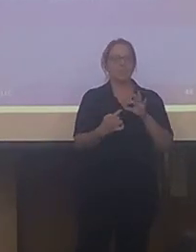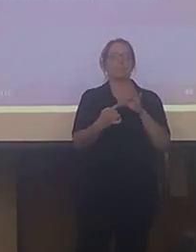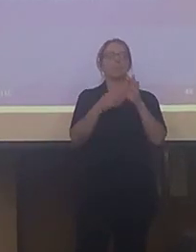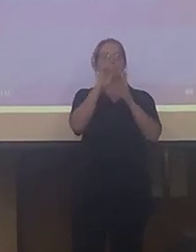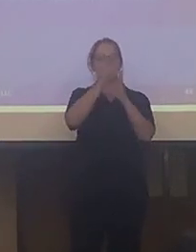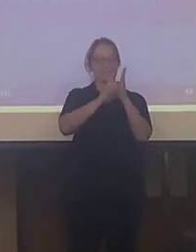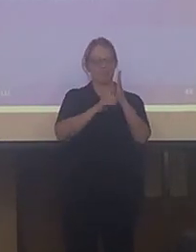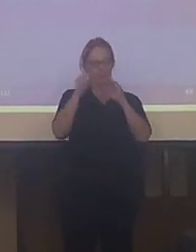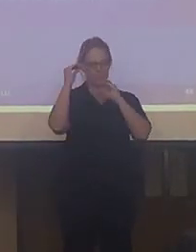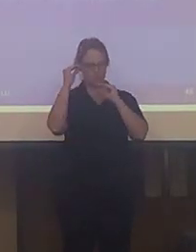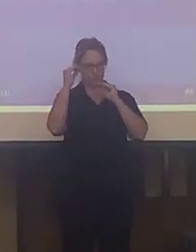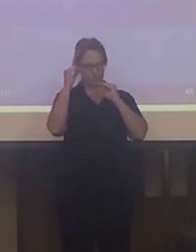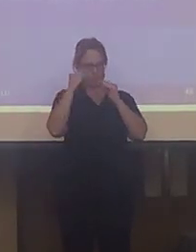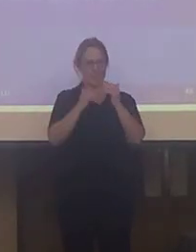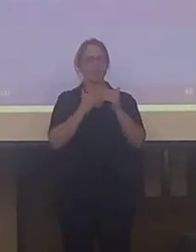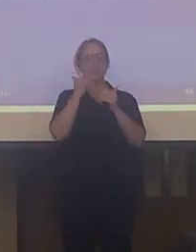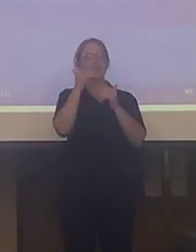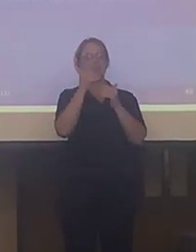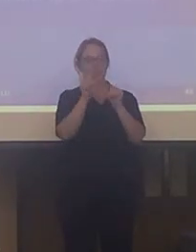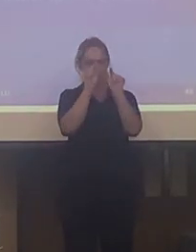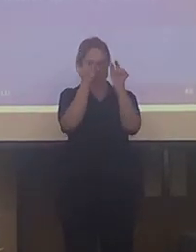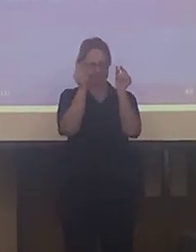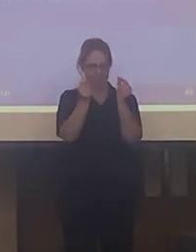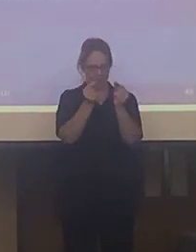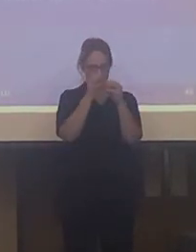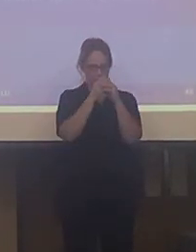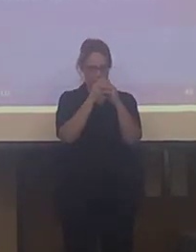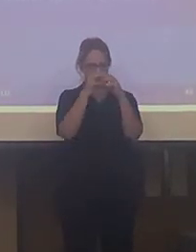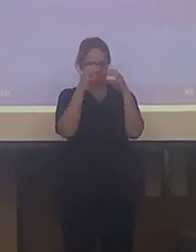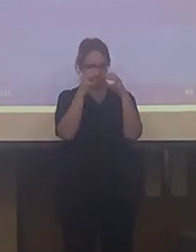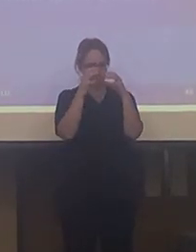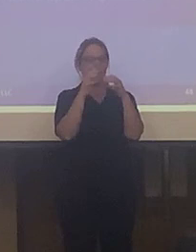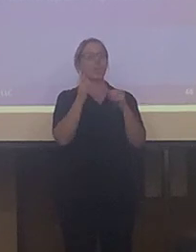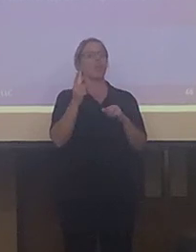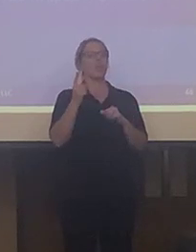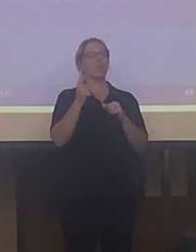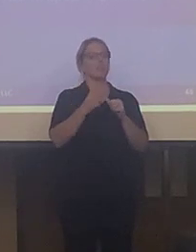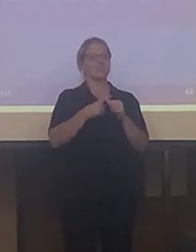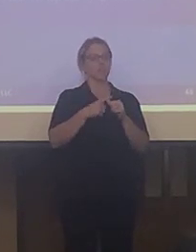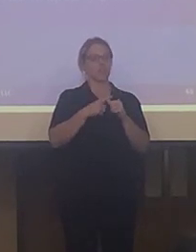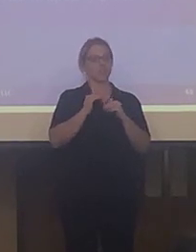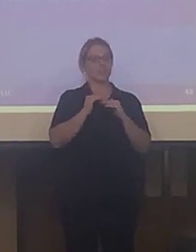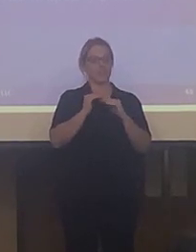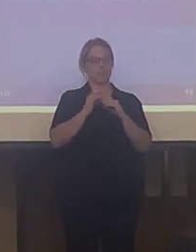that's the next layer of the god's number and then the first layer of the craft stopper are related